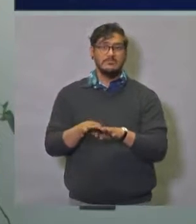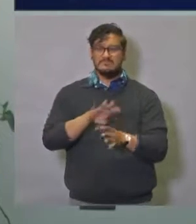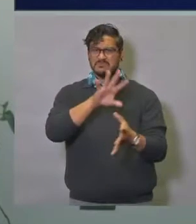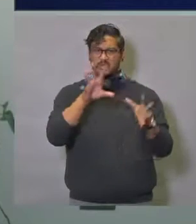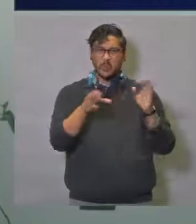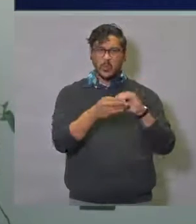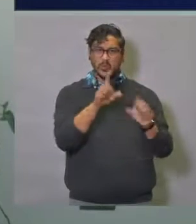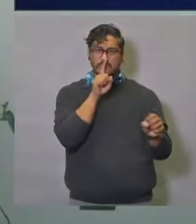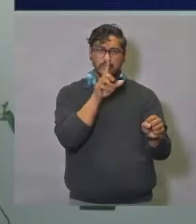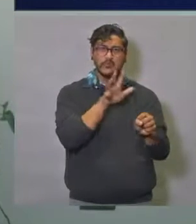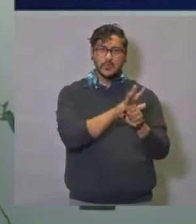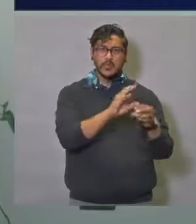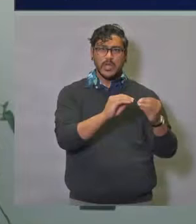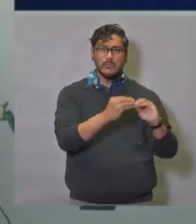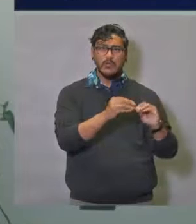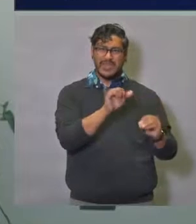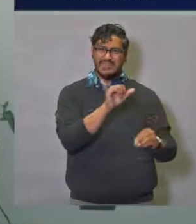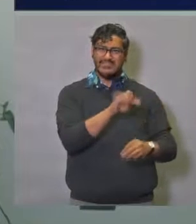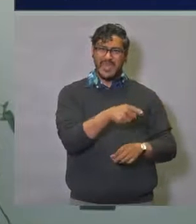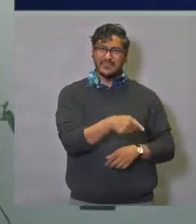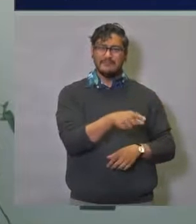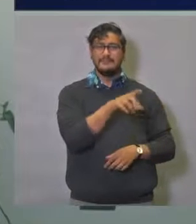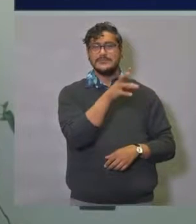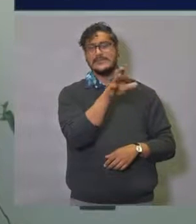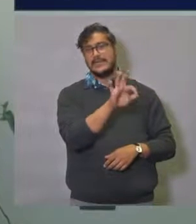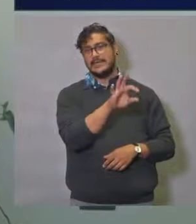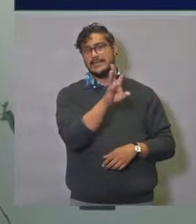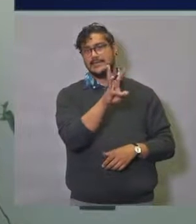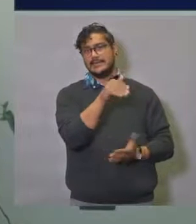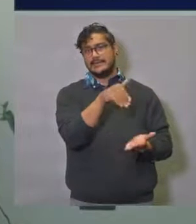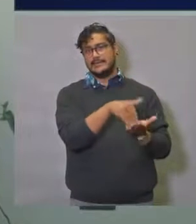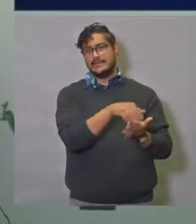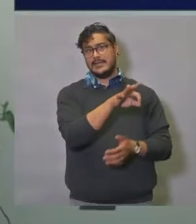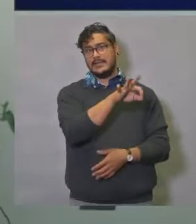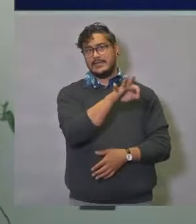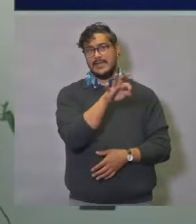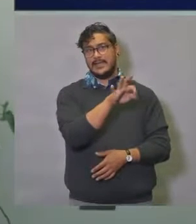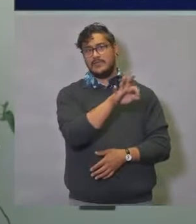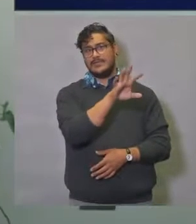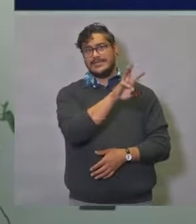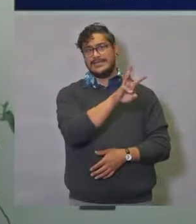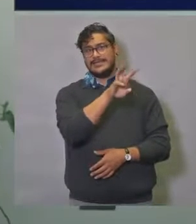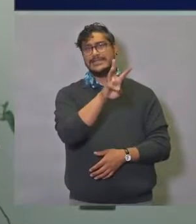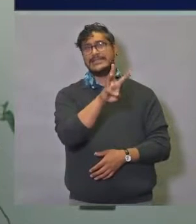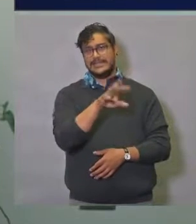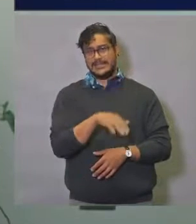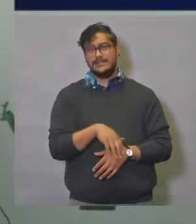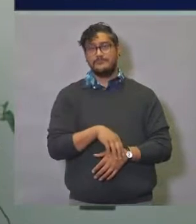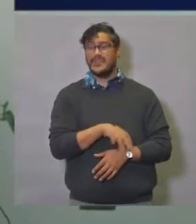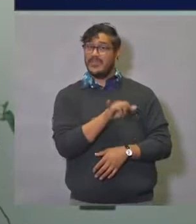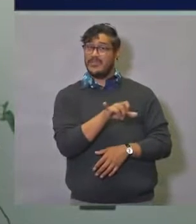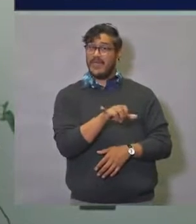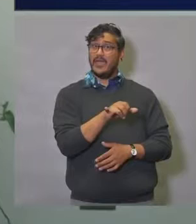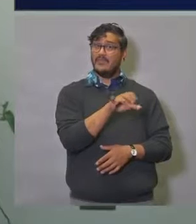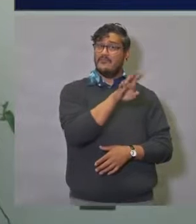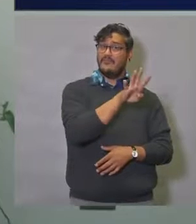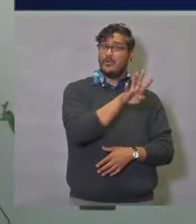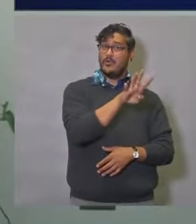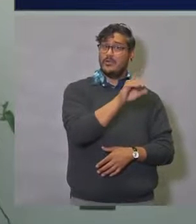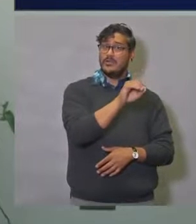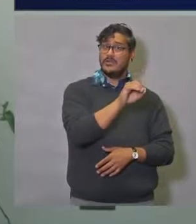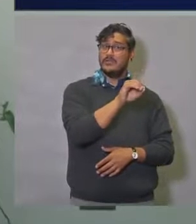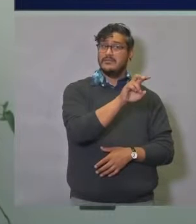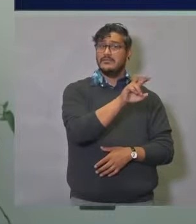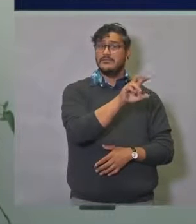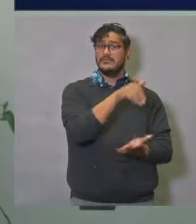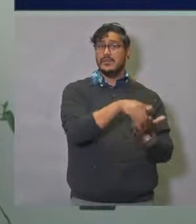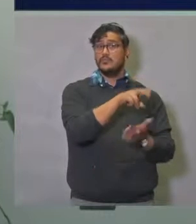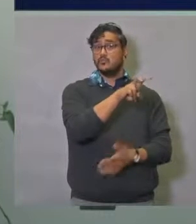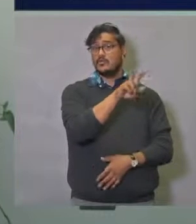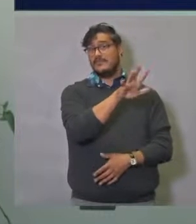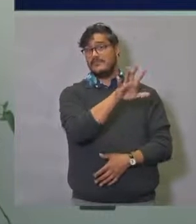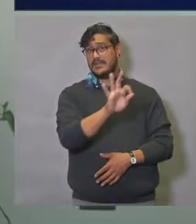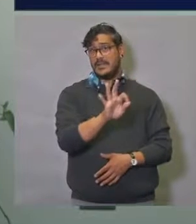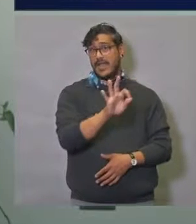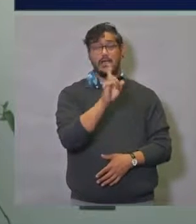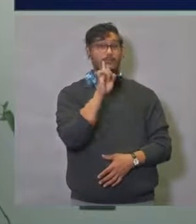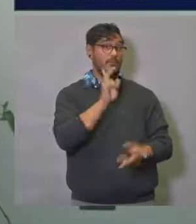THE TOTAL NUMBER OF CONFIRMED